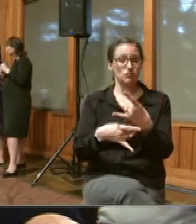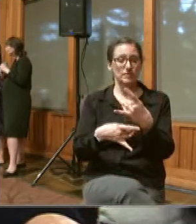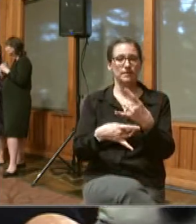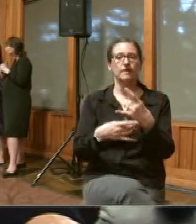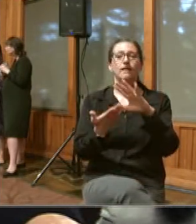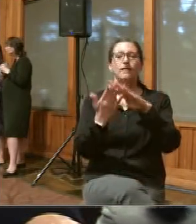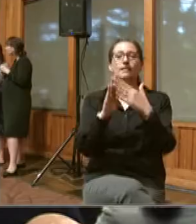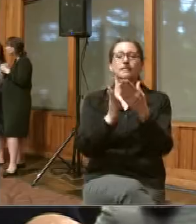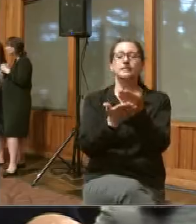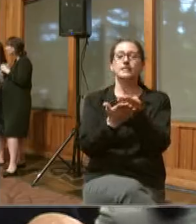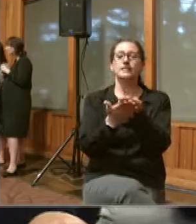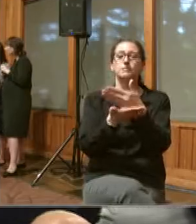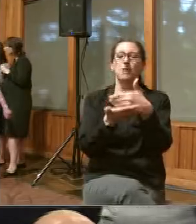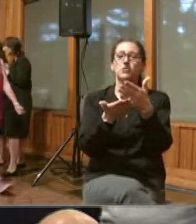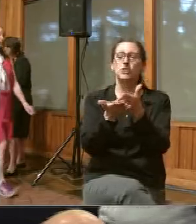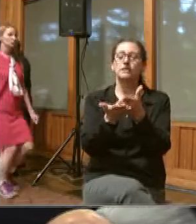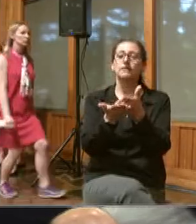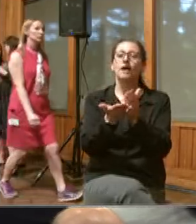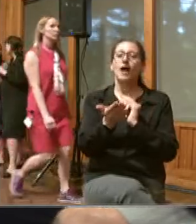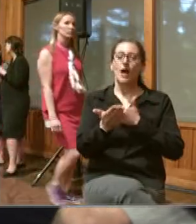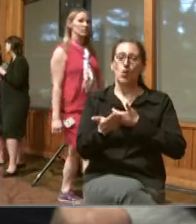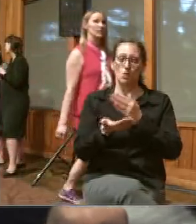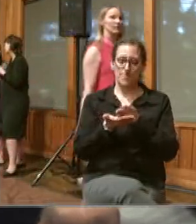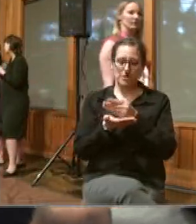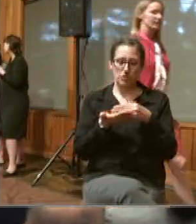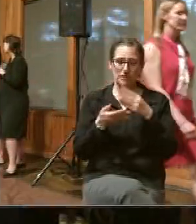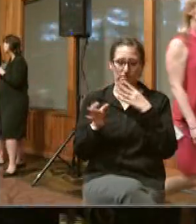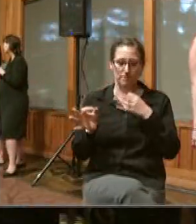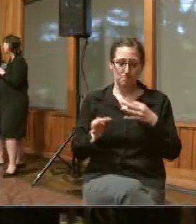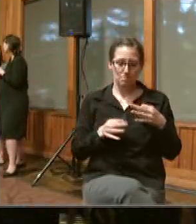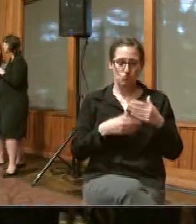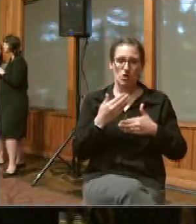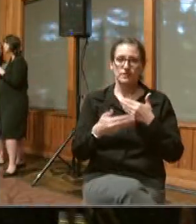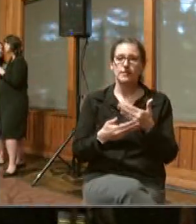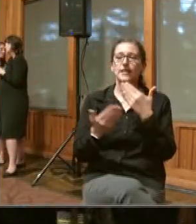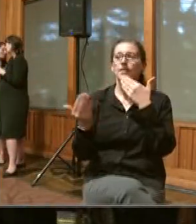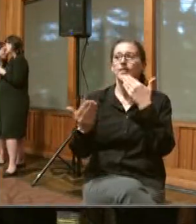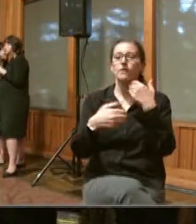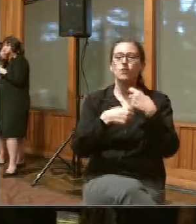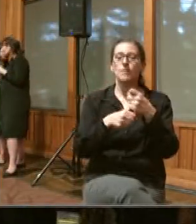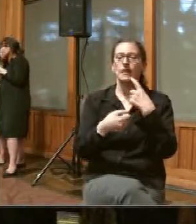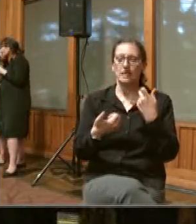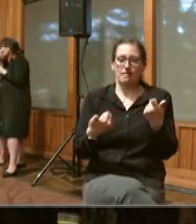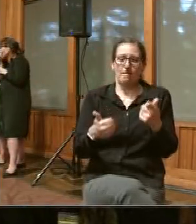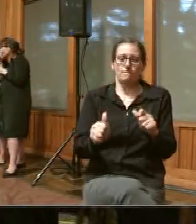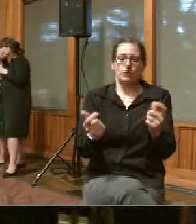THANK YOU FORIN'ING HERE THANK YOU FOR BEING HERE TONIGHT.